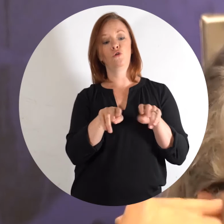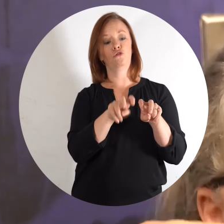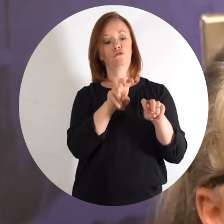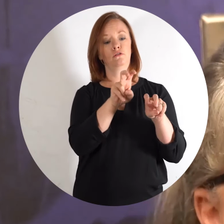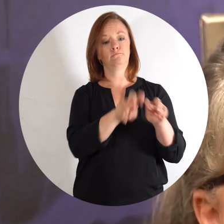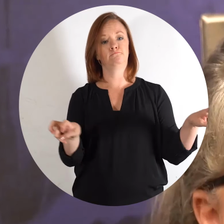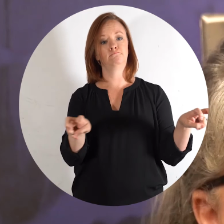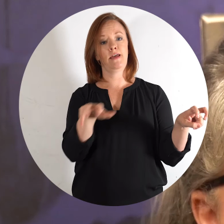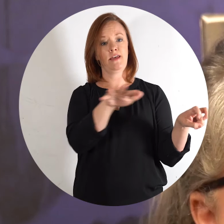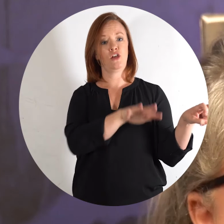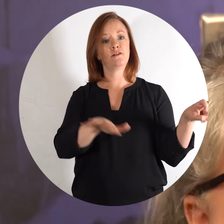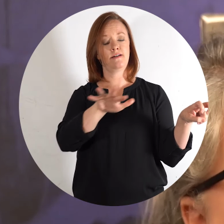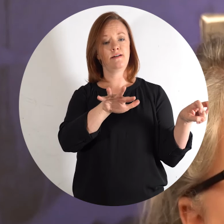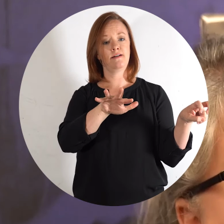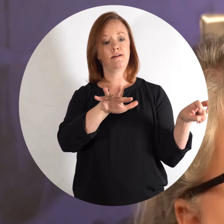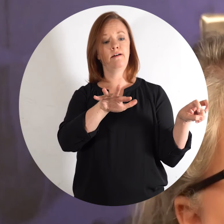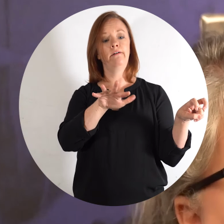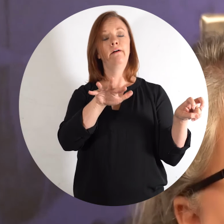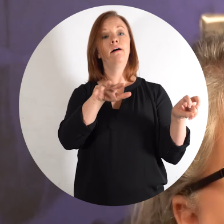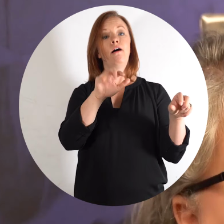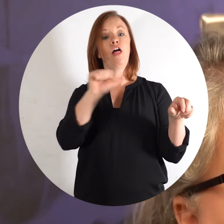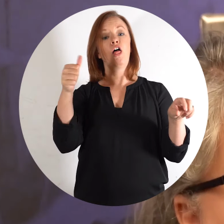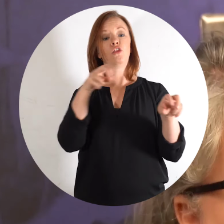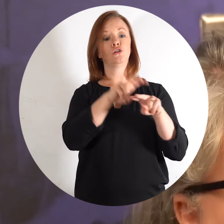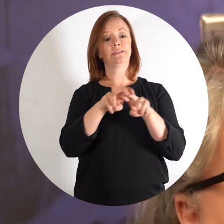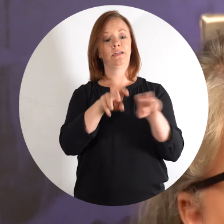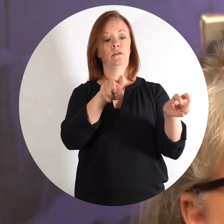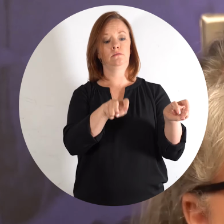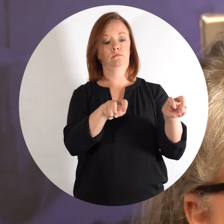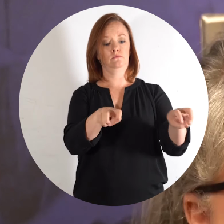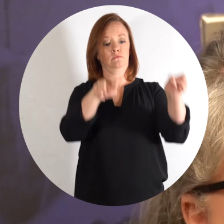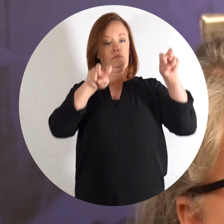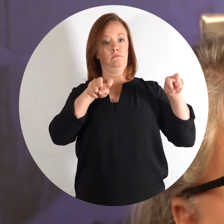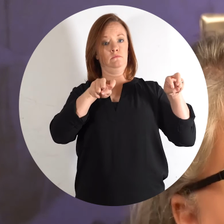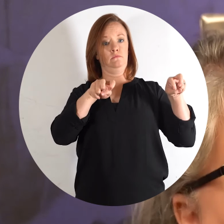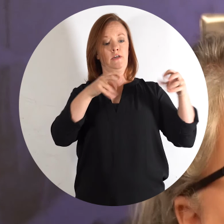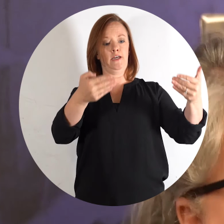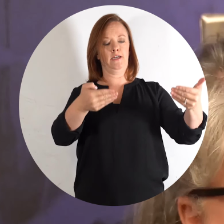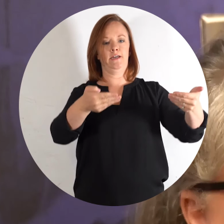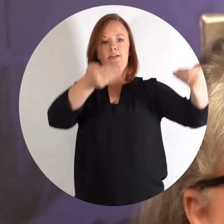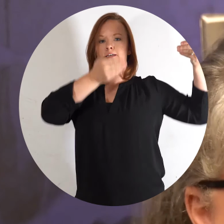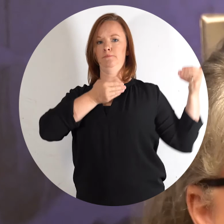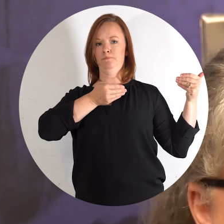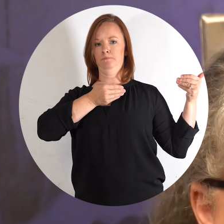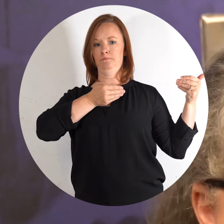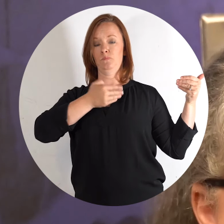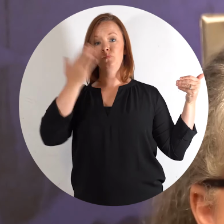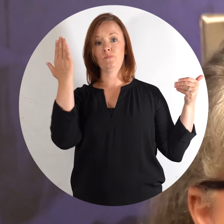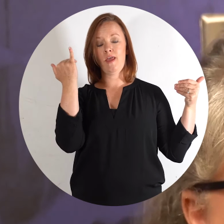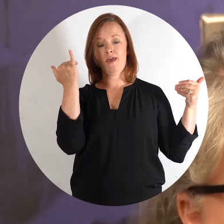and we took some seating that was directly behind them, we cut the seating in half in a sense